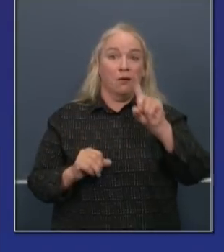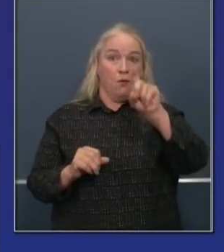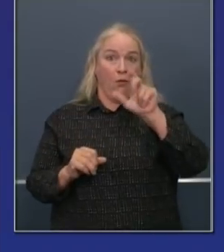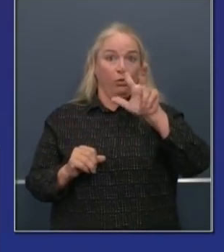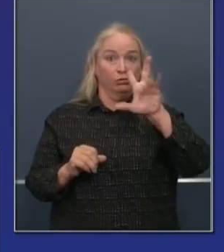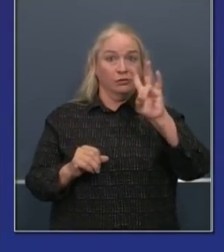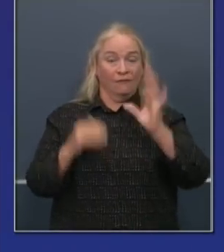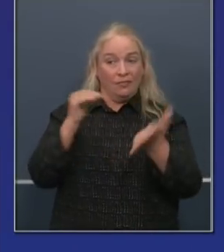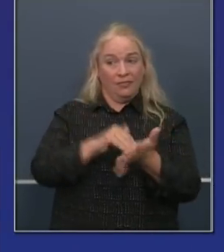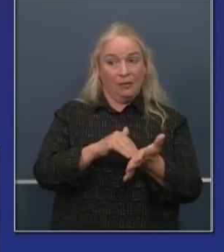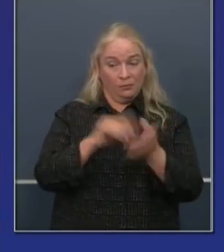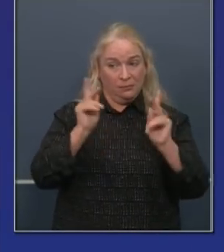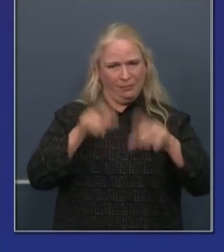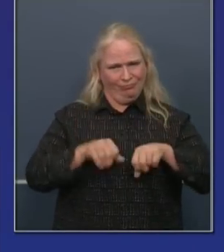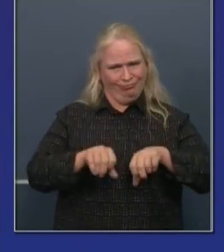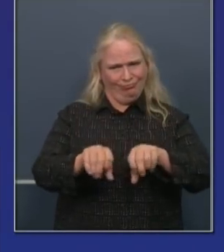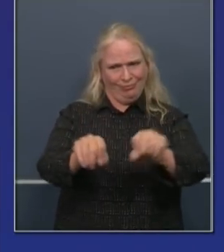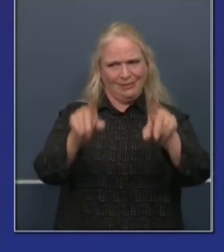THE STATE OF CALIFORNIA AND